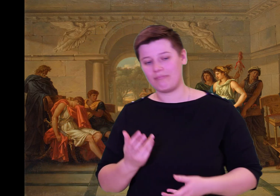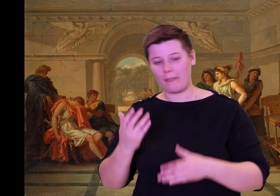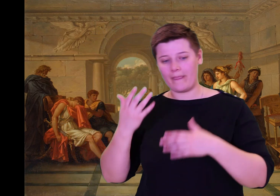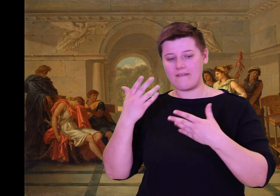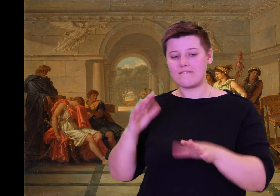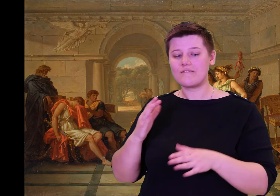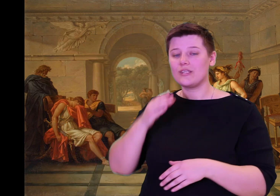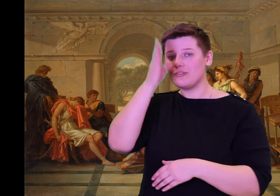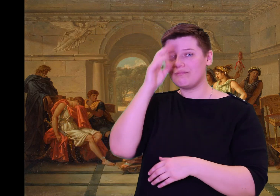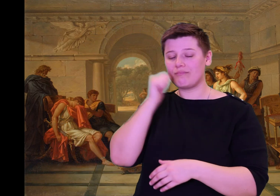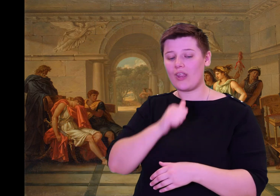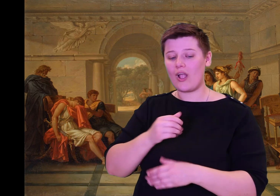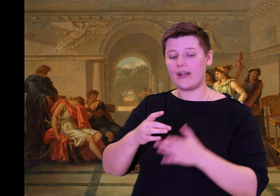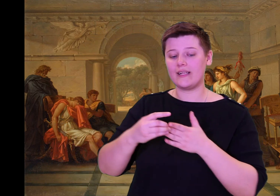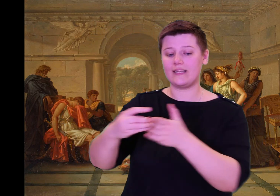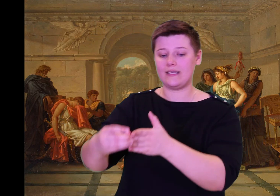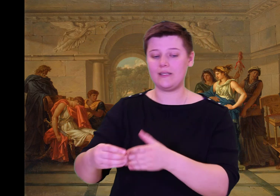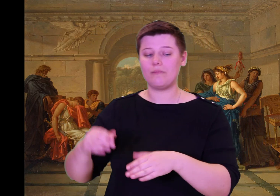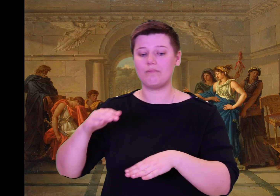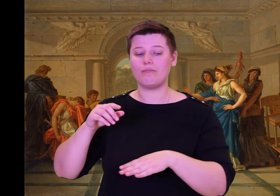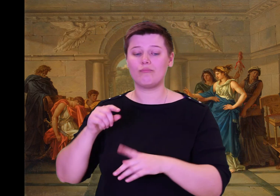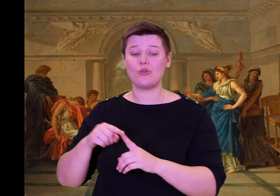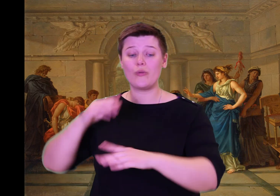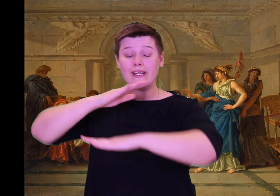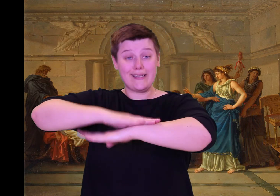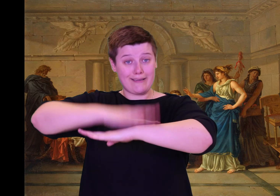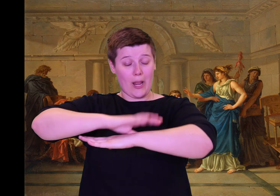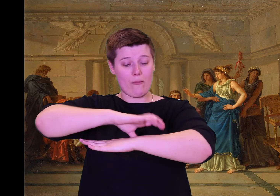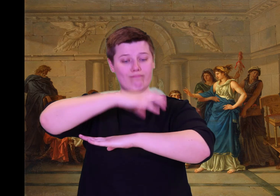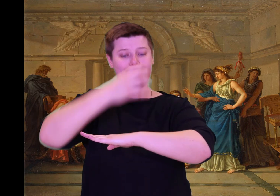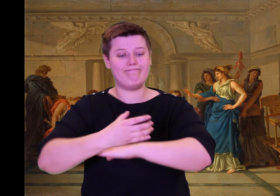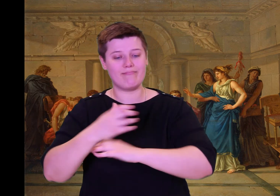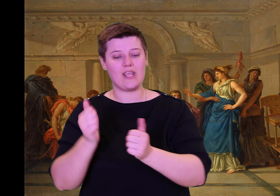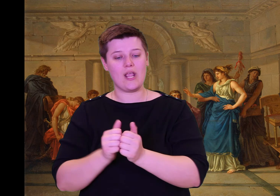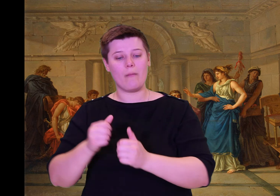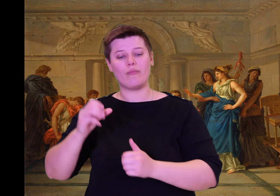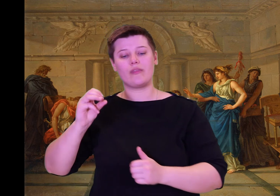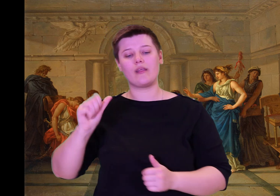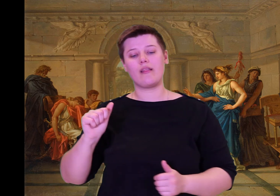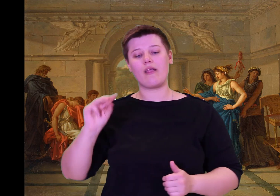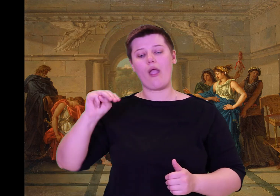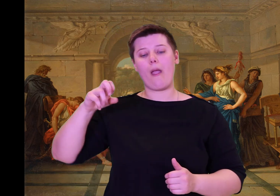He says the most unhappy man alive is living here--